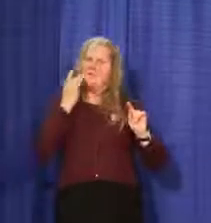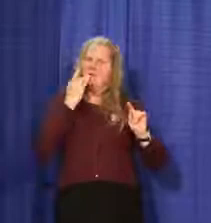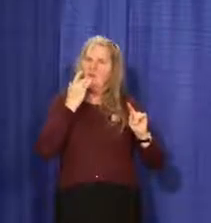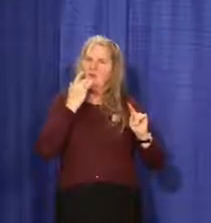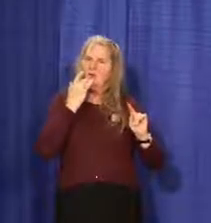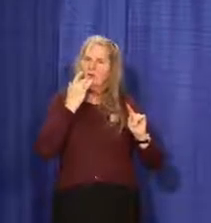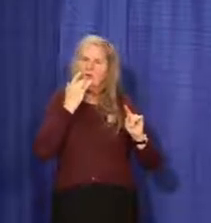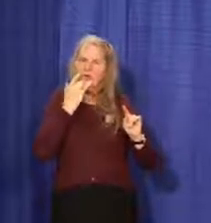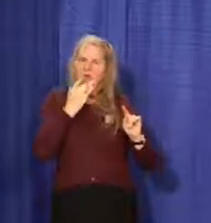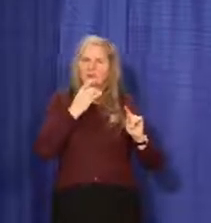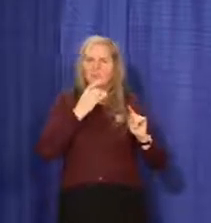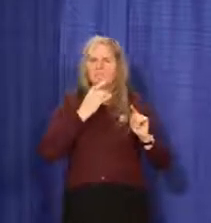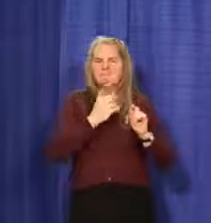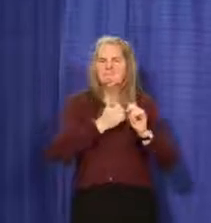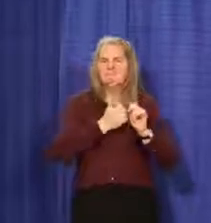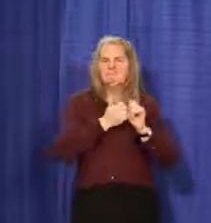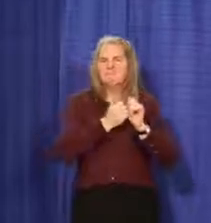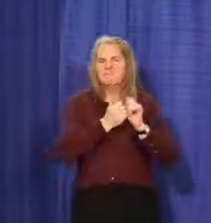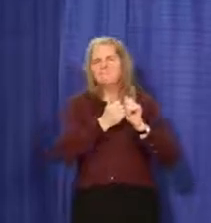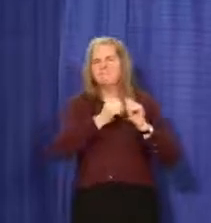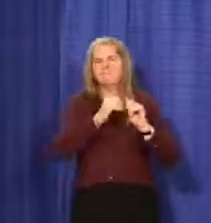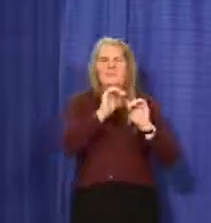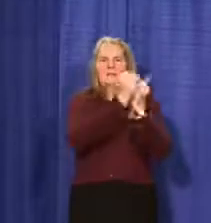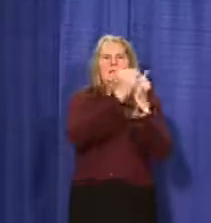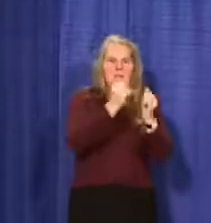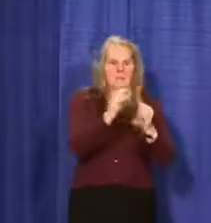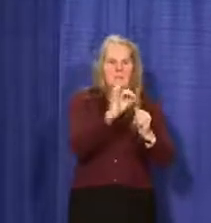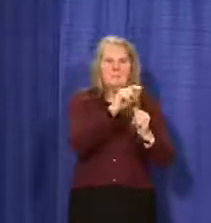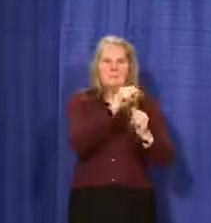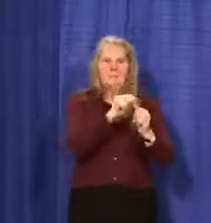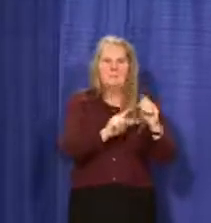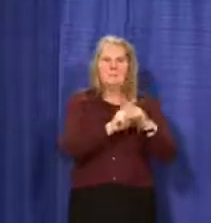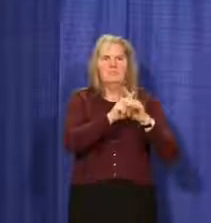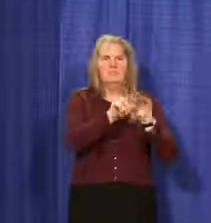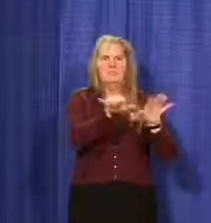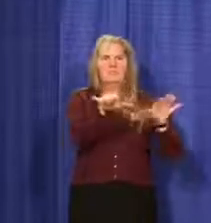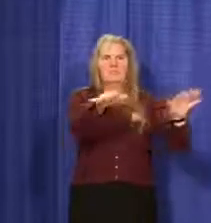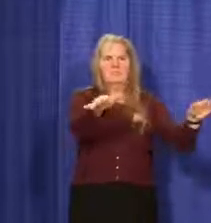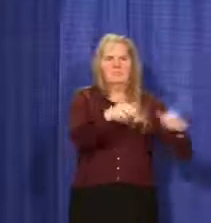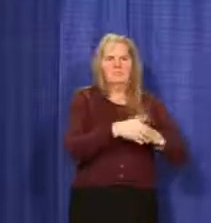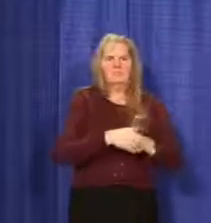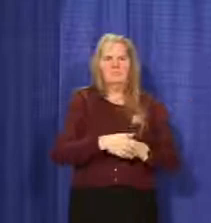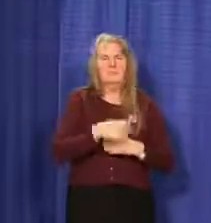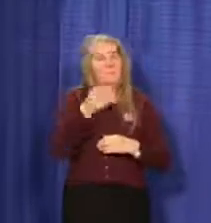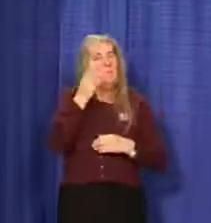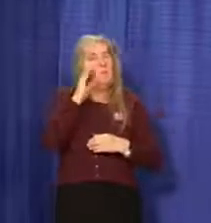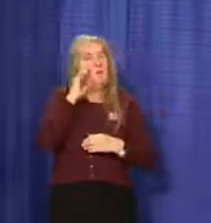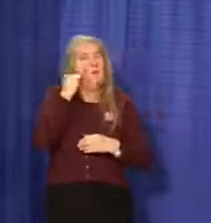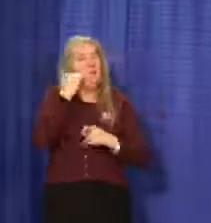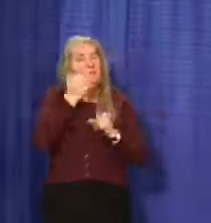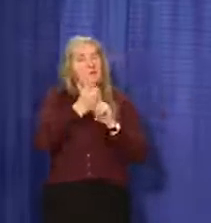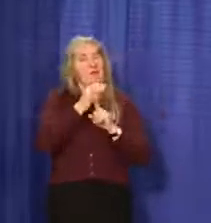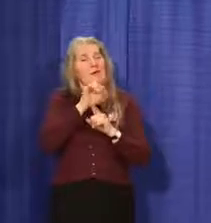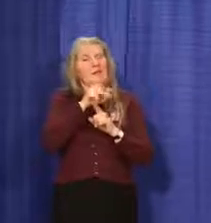this year. Remember, if you get any flulike symptoms, you will need to get tested for COVID.